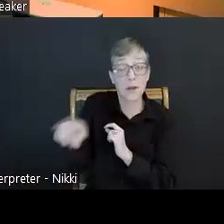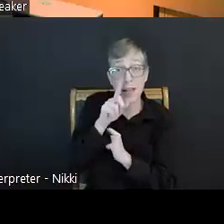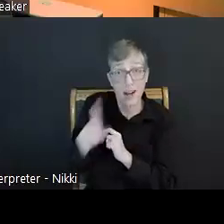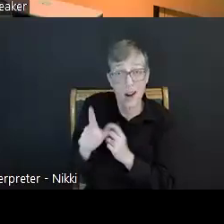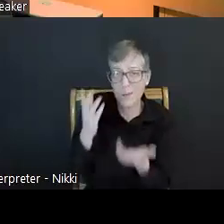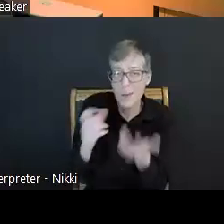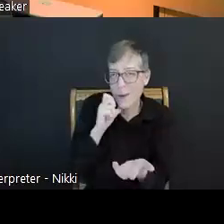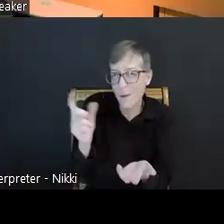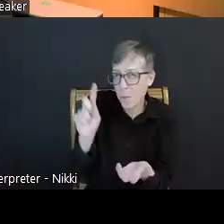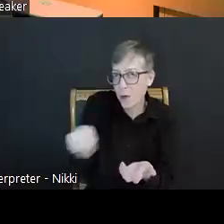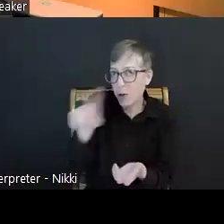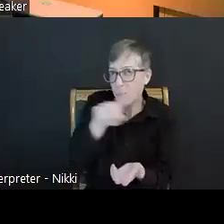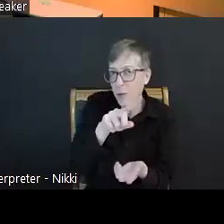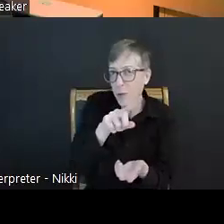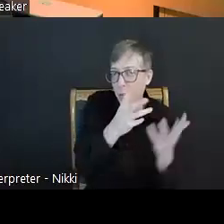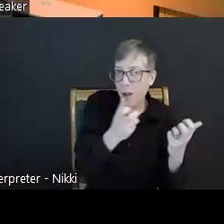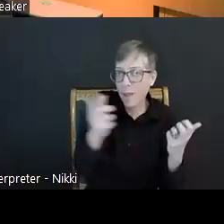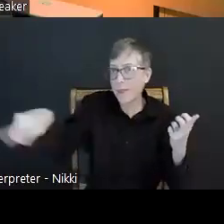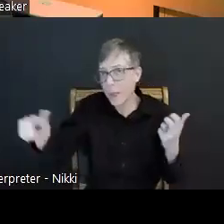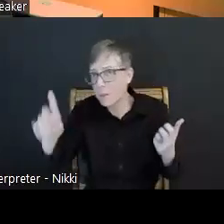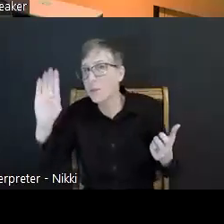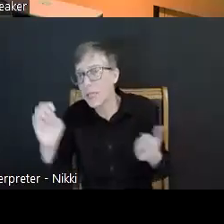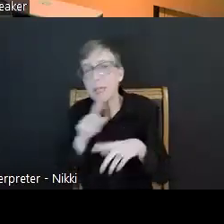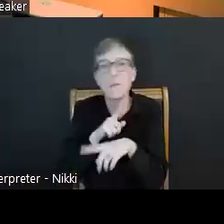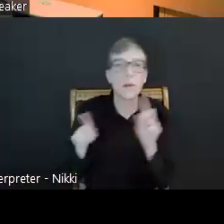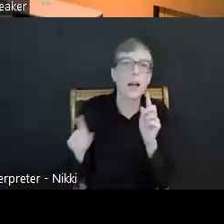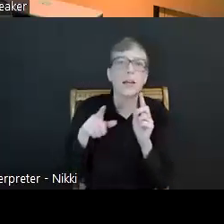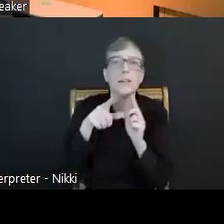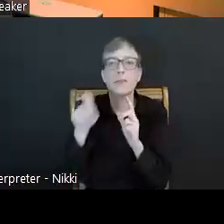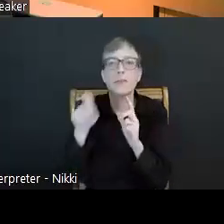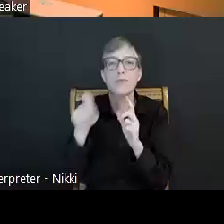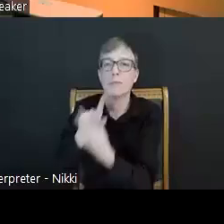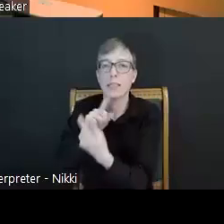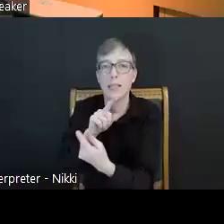that patients often times have to reach out several times um and that's normal right and